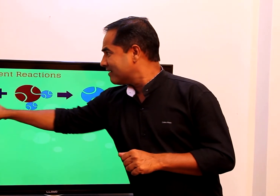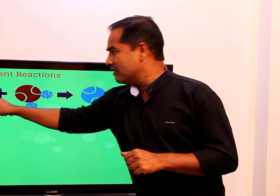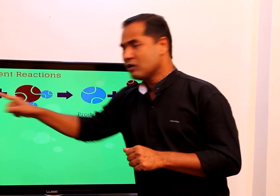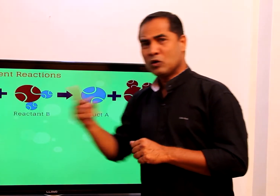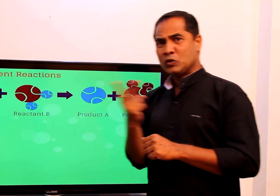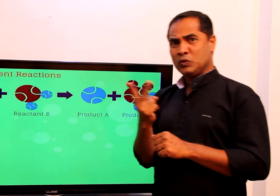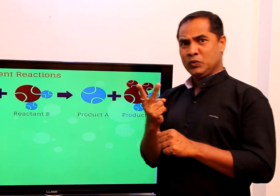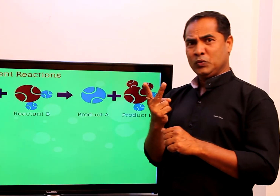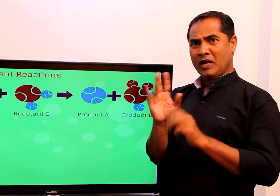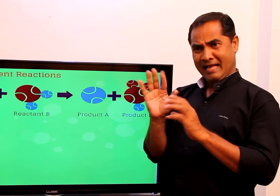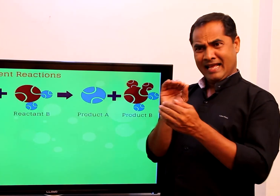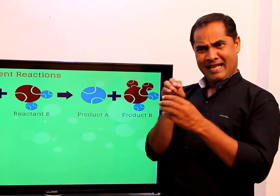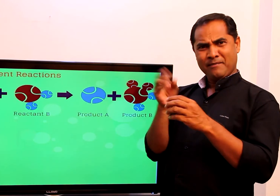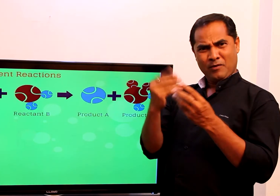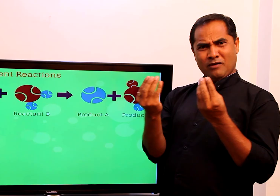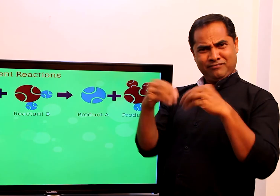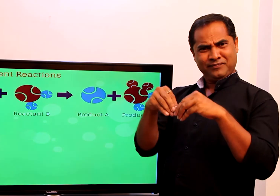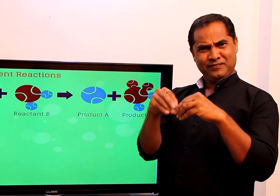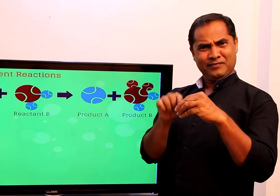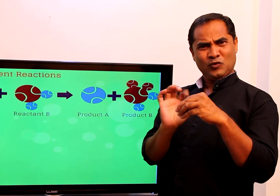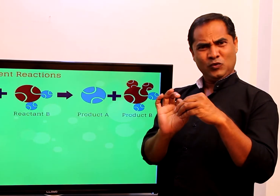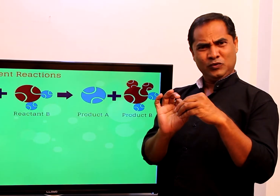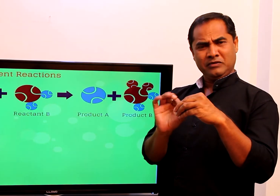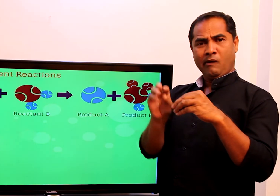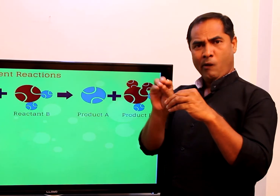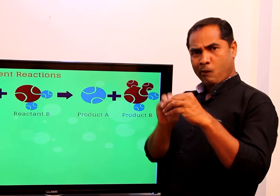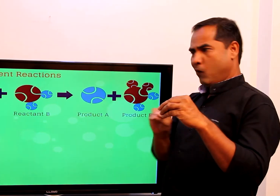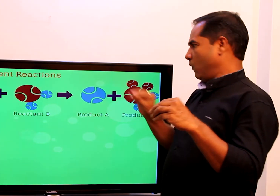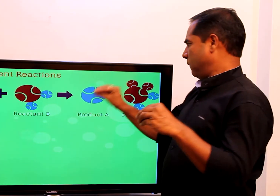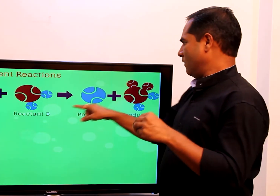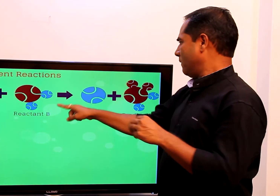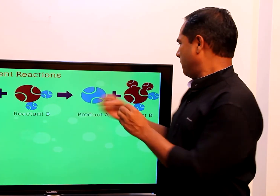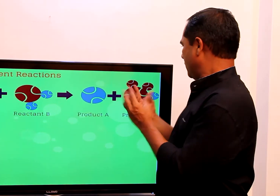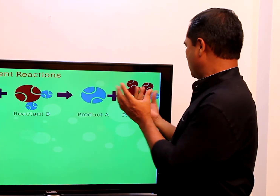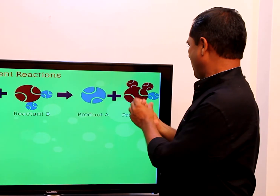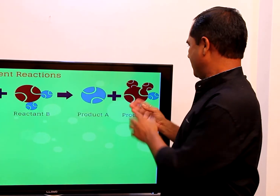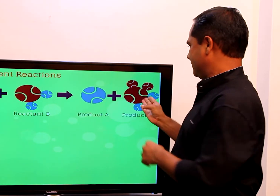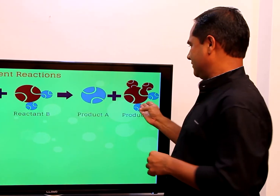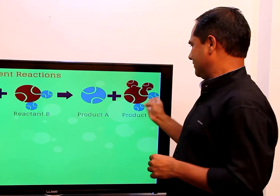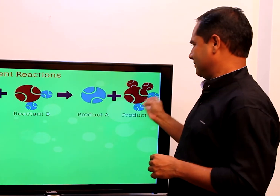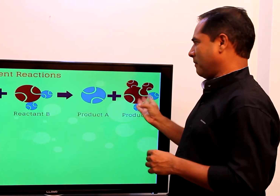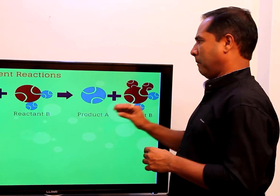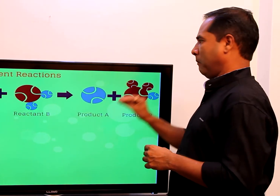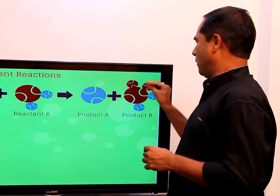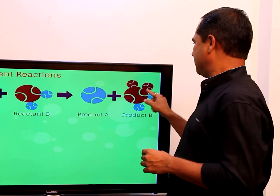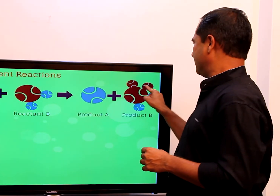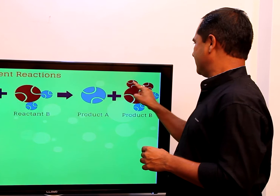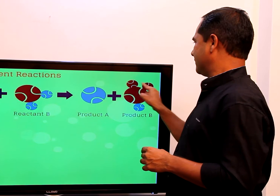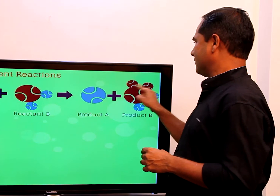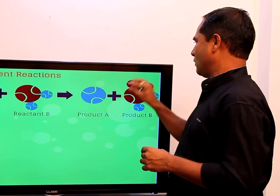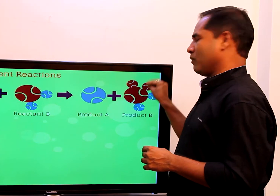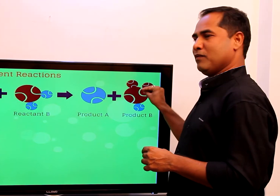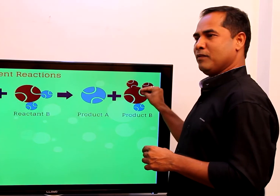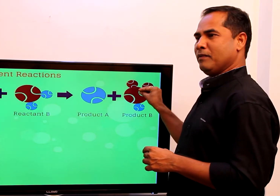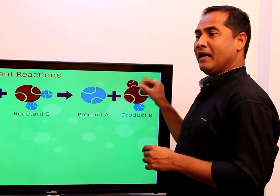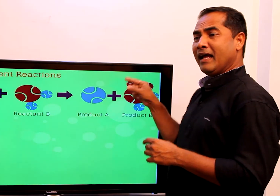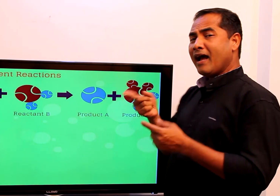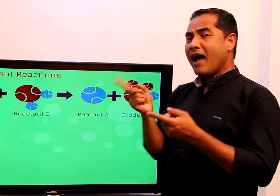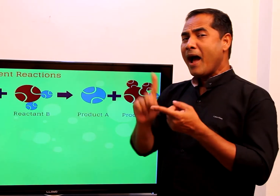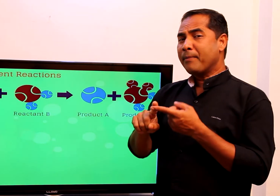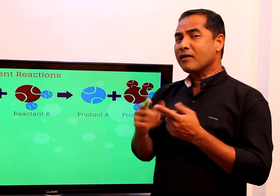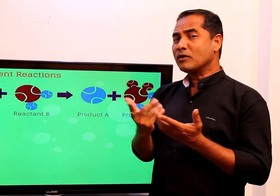you see those two elements - it gets displaced because of the other reactant.